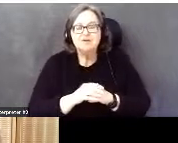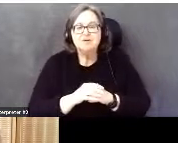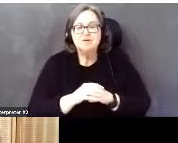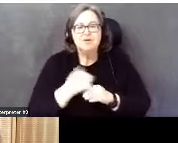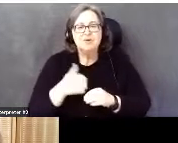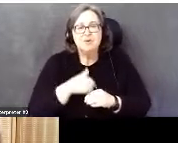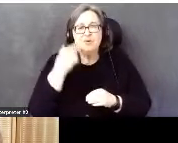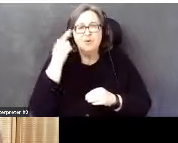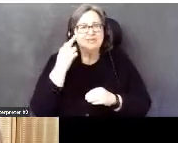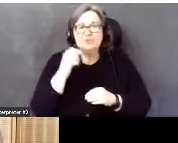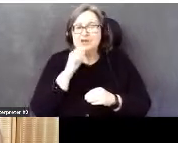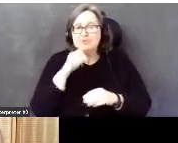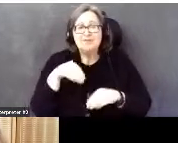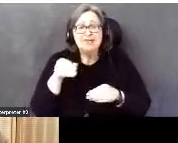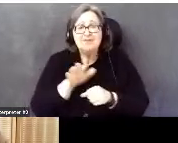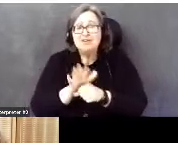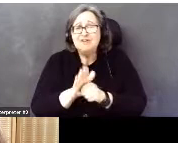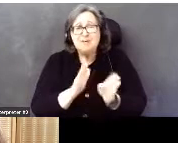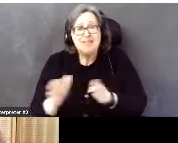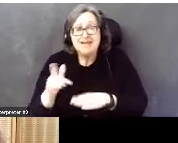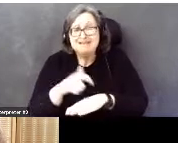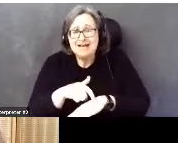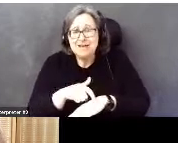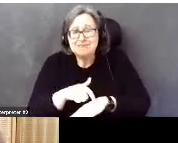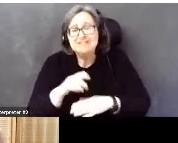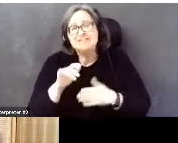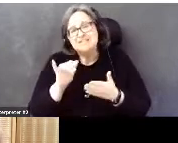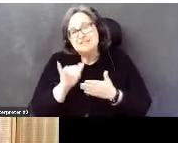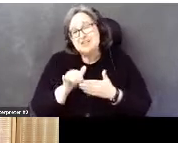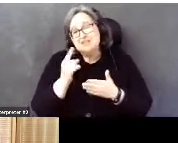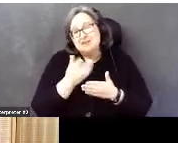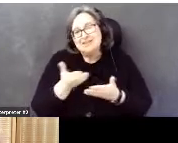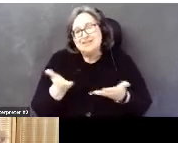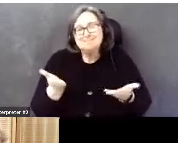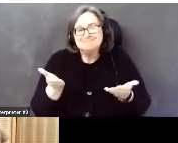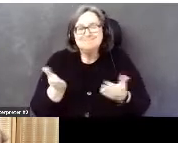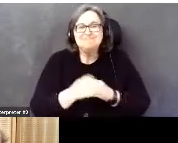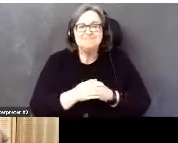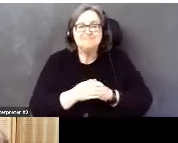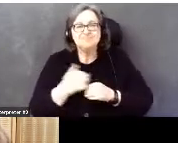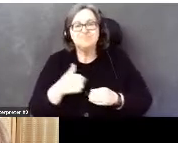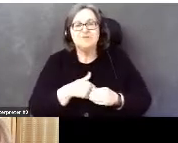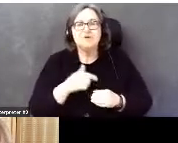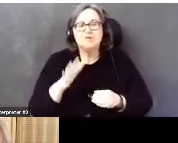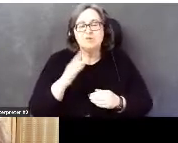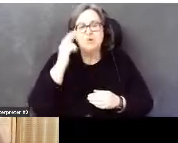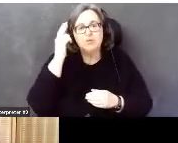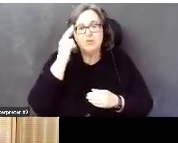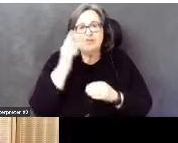give them enough planning time. That was one of the things that we needed to realize and